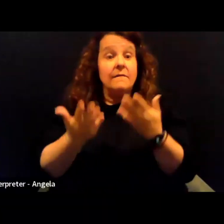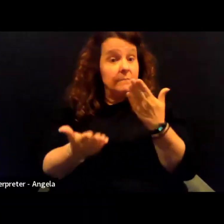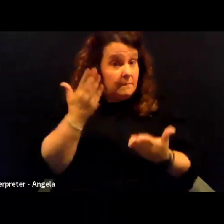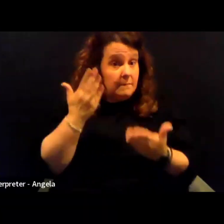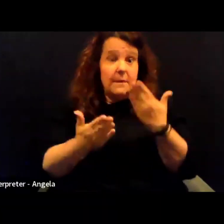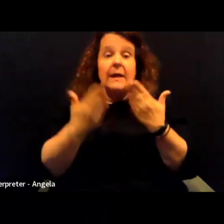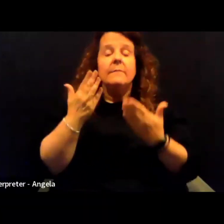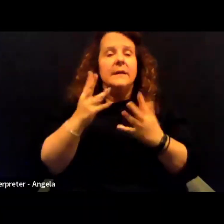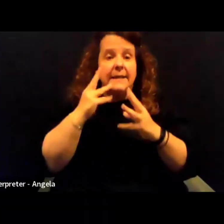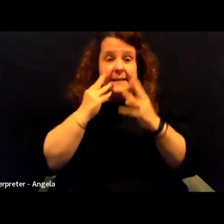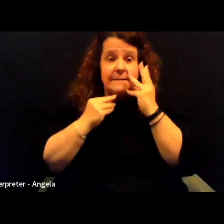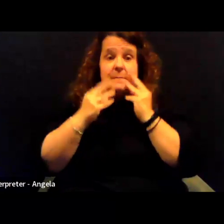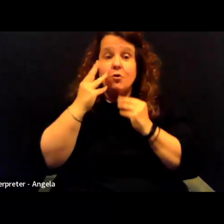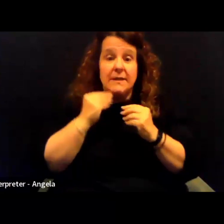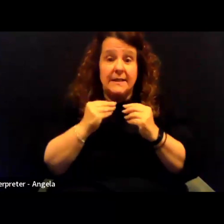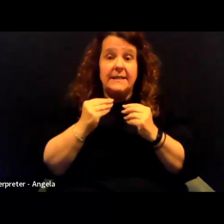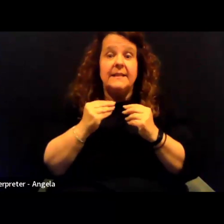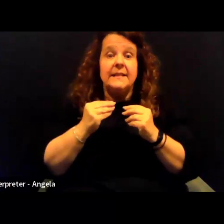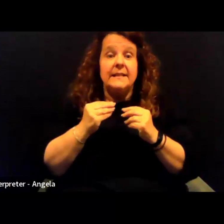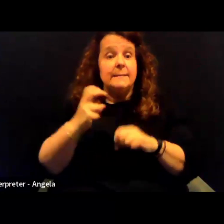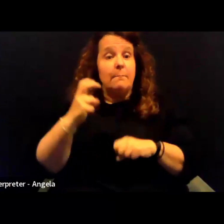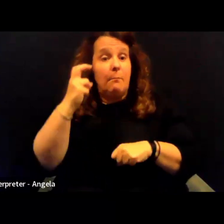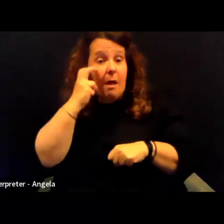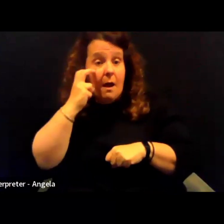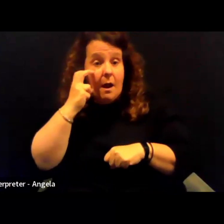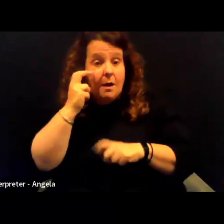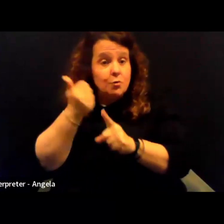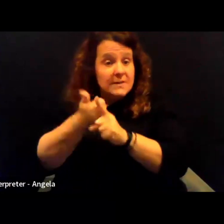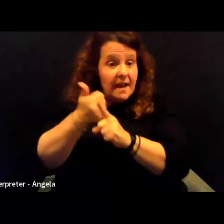being blind, having low vision or DeafBlind,